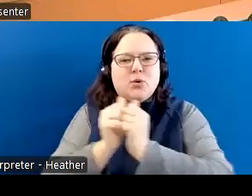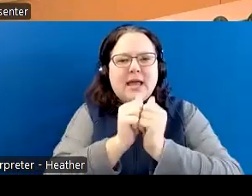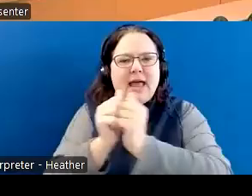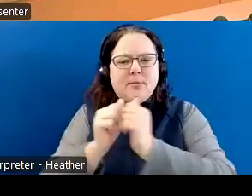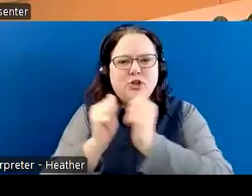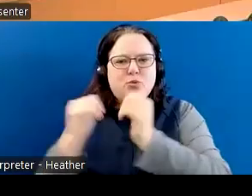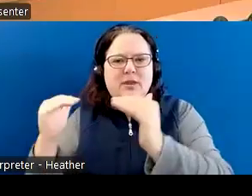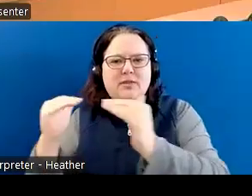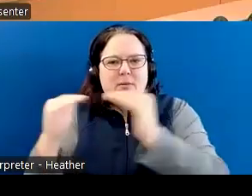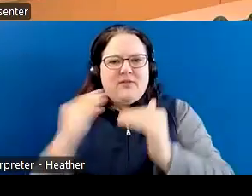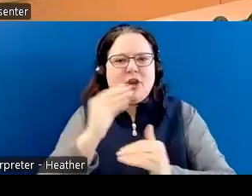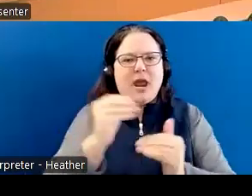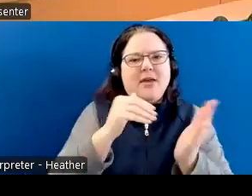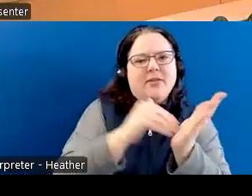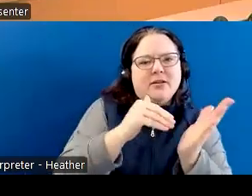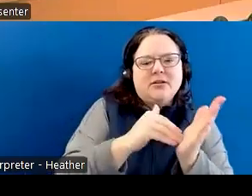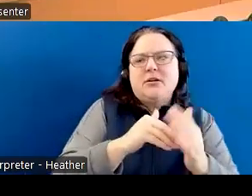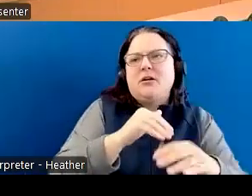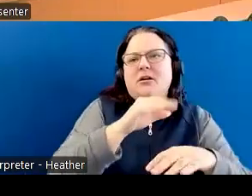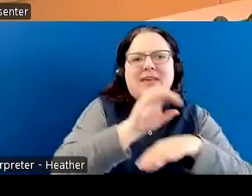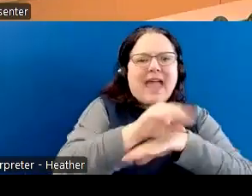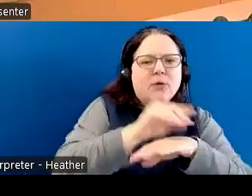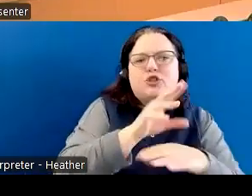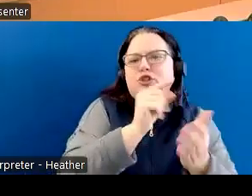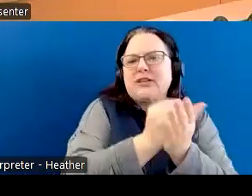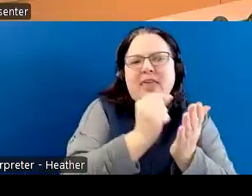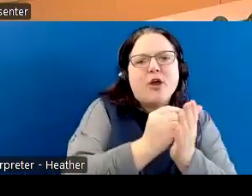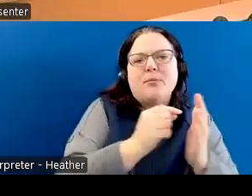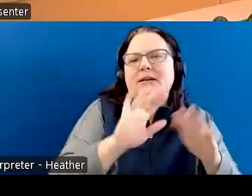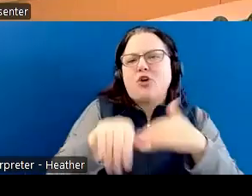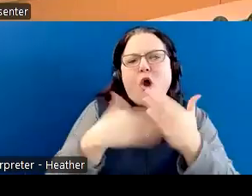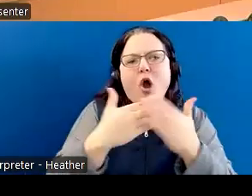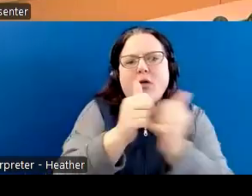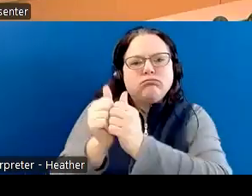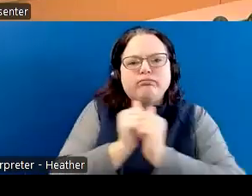the providers the counselors the therapists I often find myself in a position of you know I